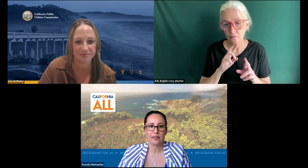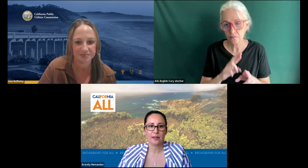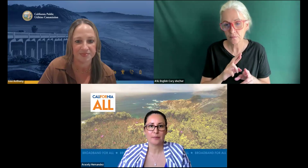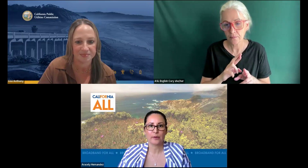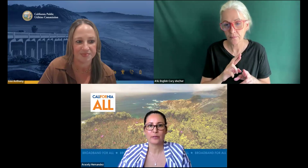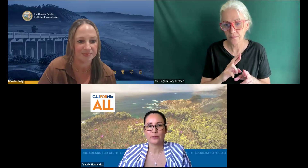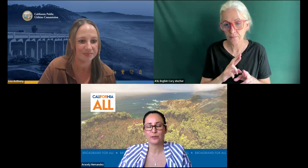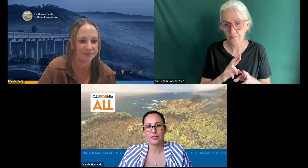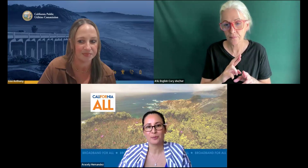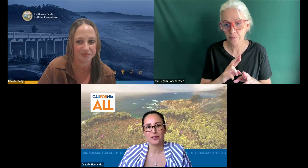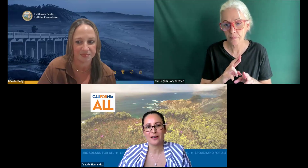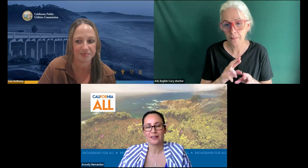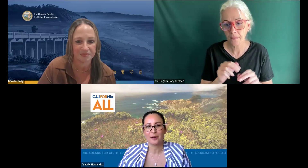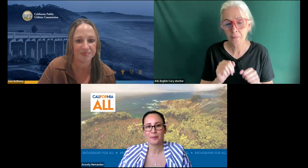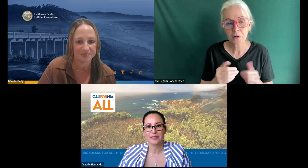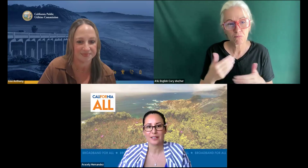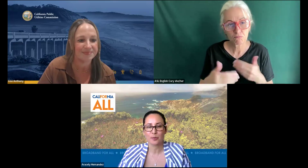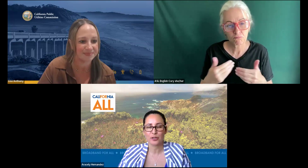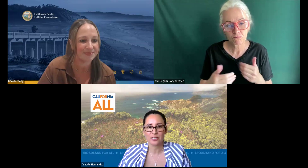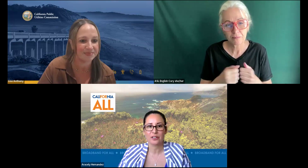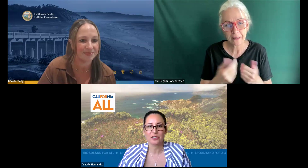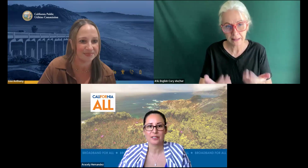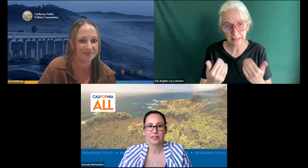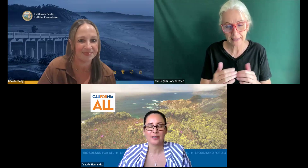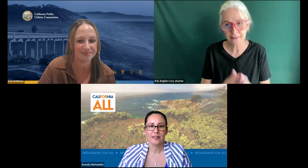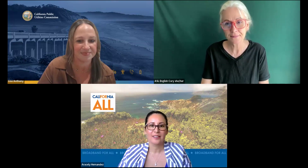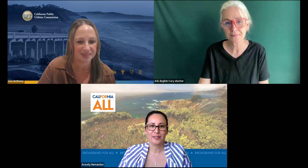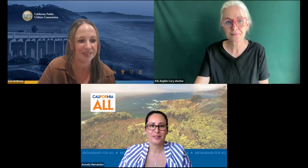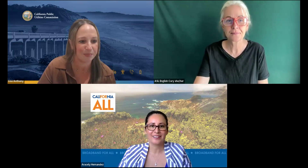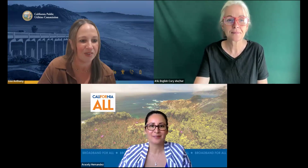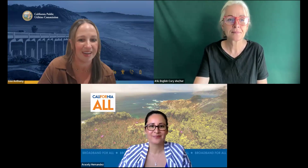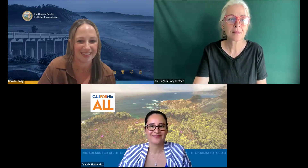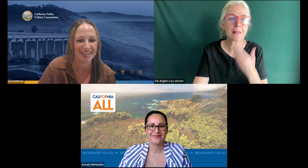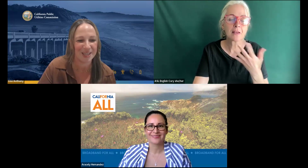and that way we do need to move along into the next portion of our agenda. Thank you again.